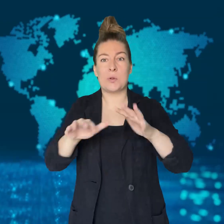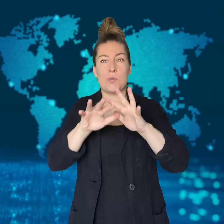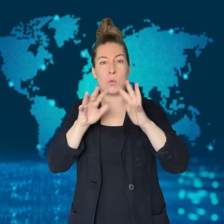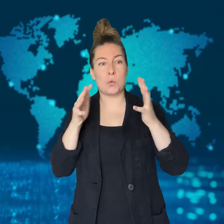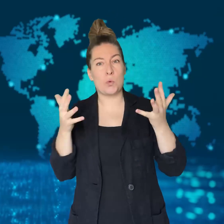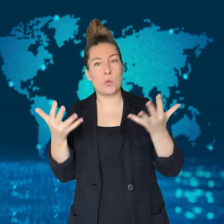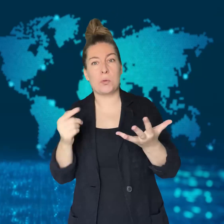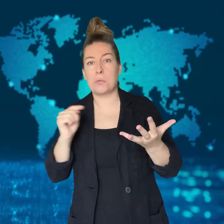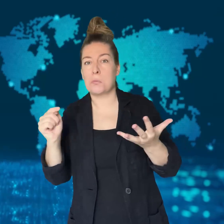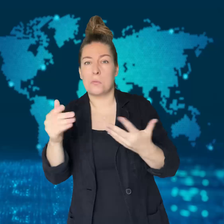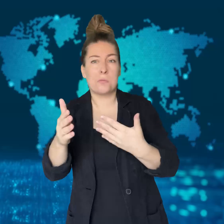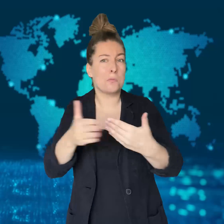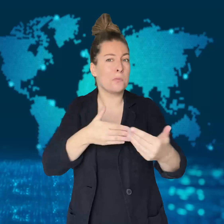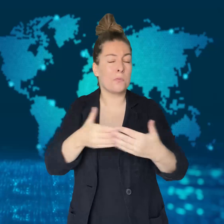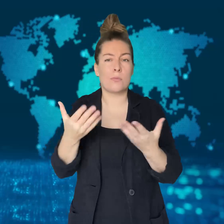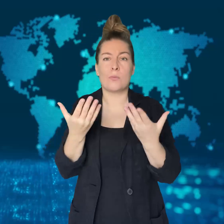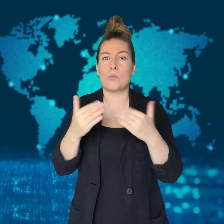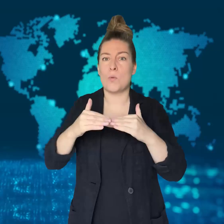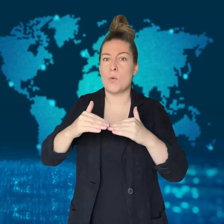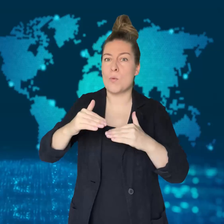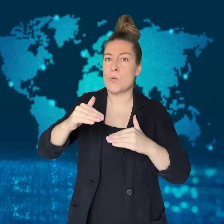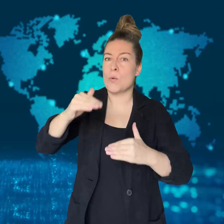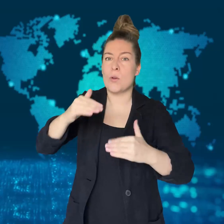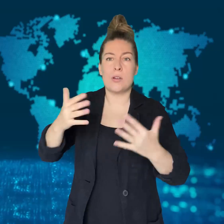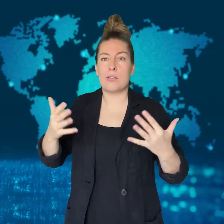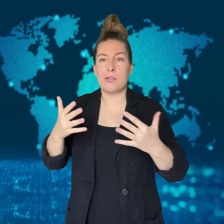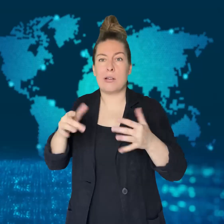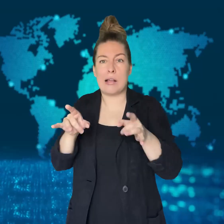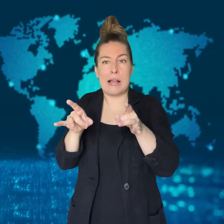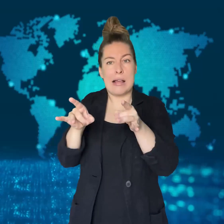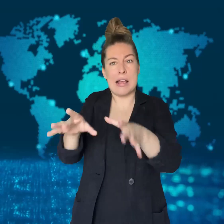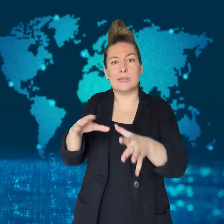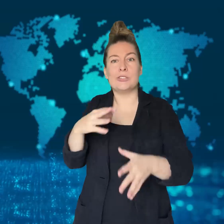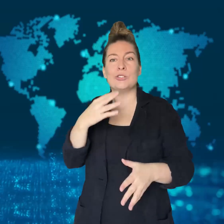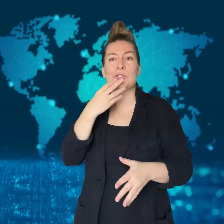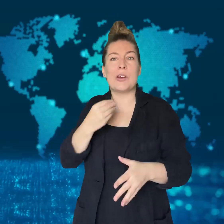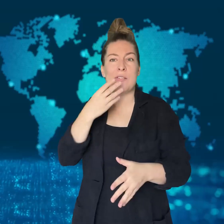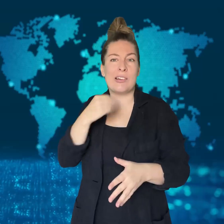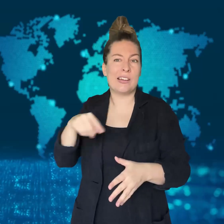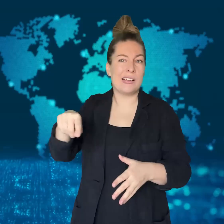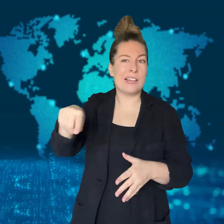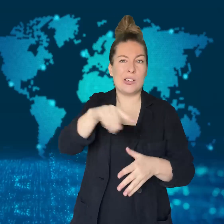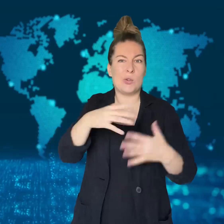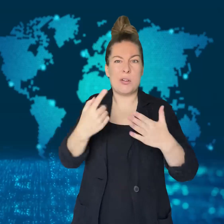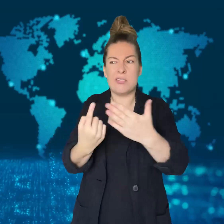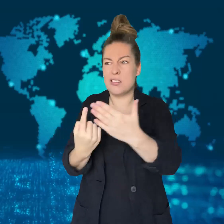and bomb threats.